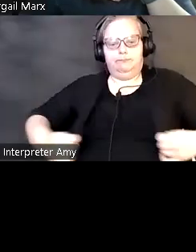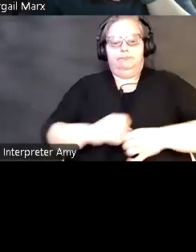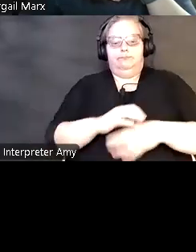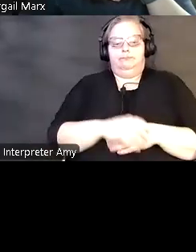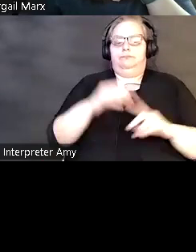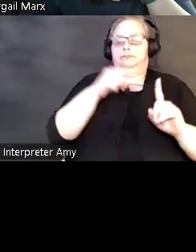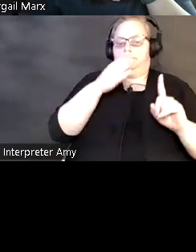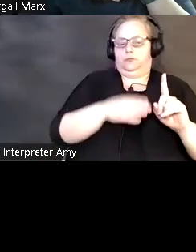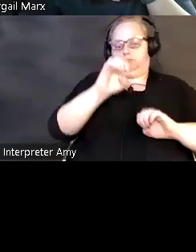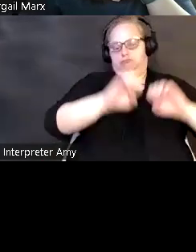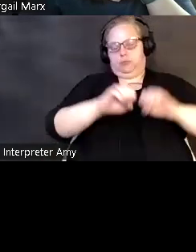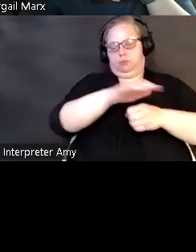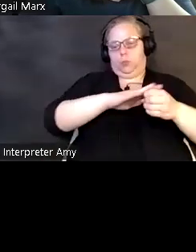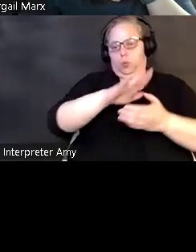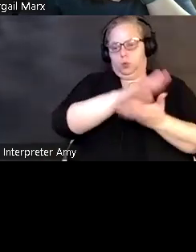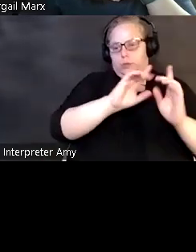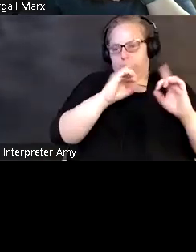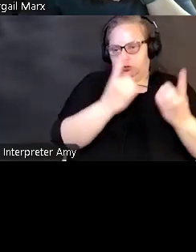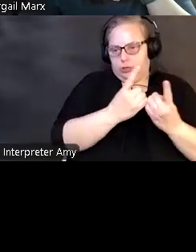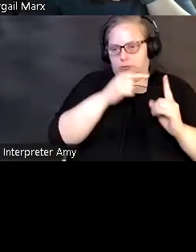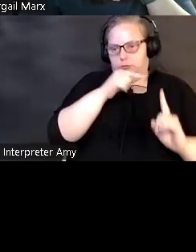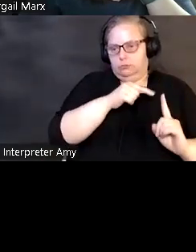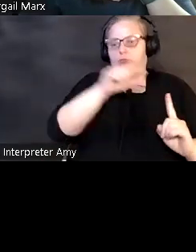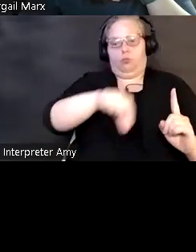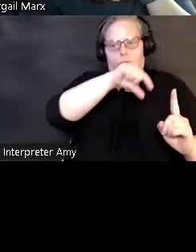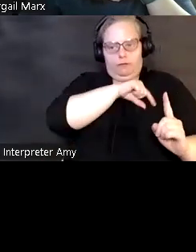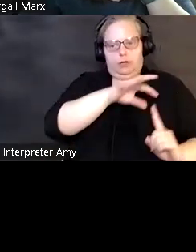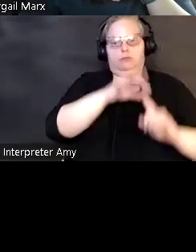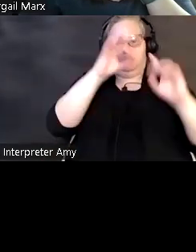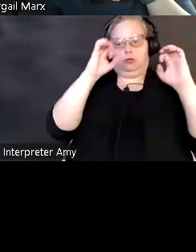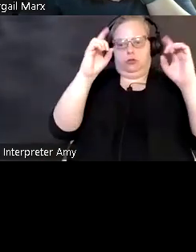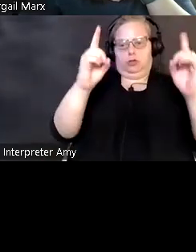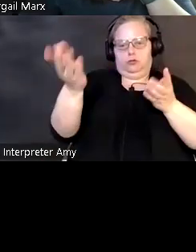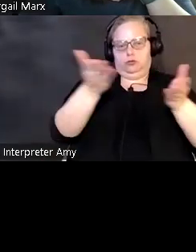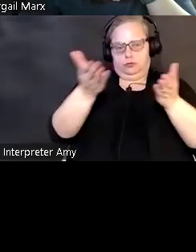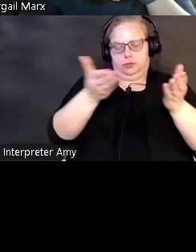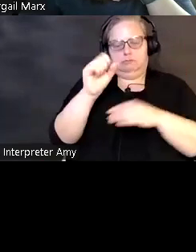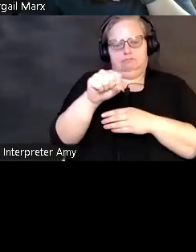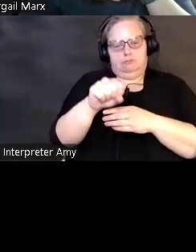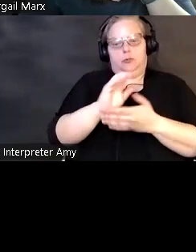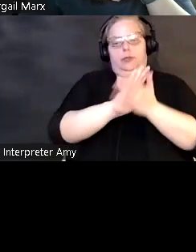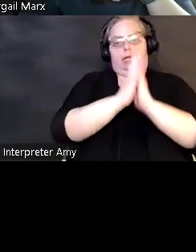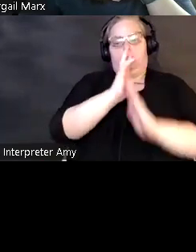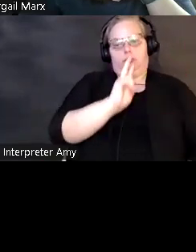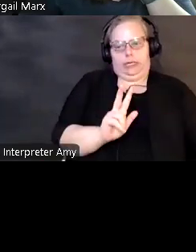the local school district and qualified for special education services when they turned 3.